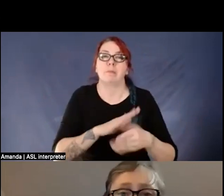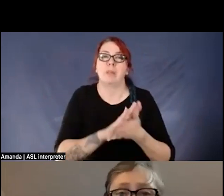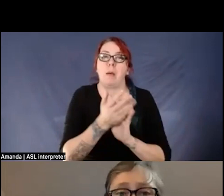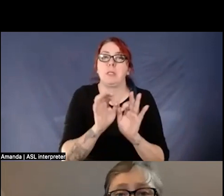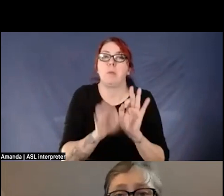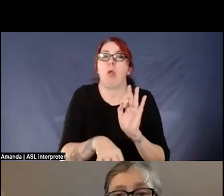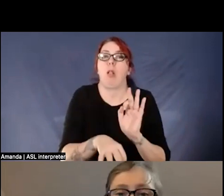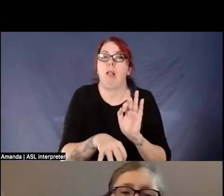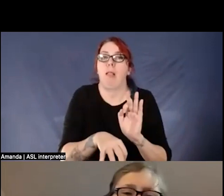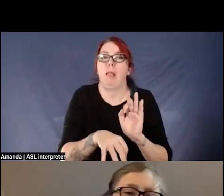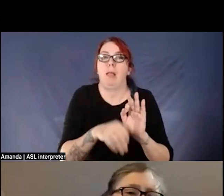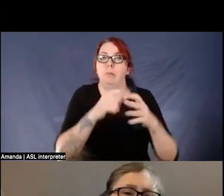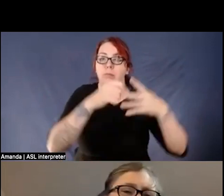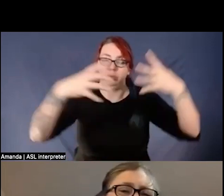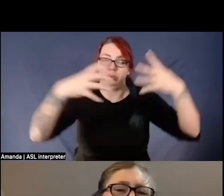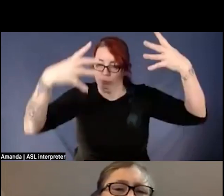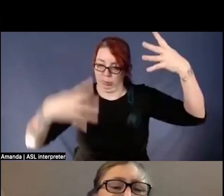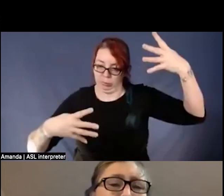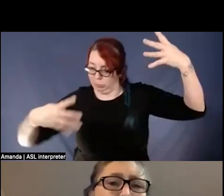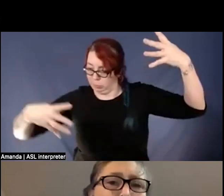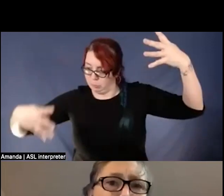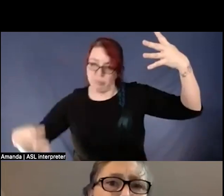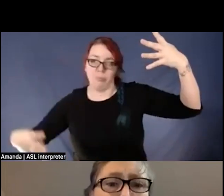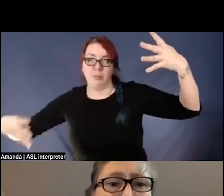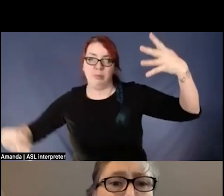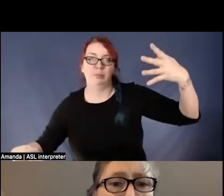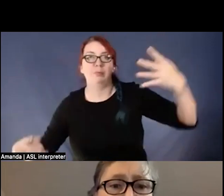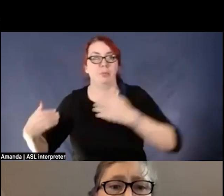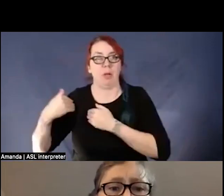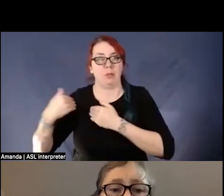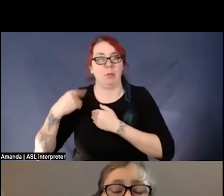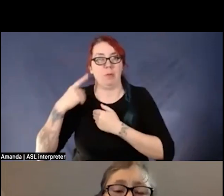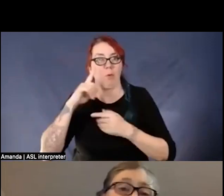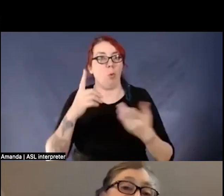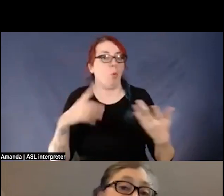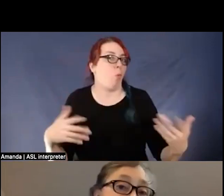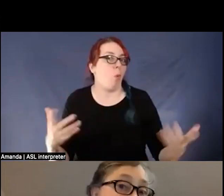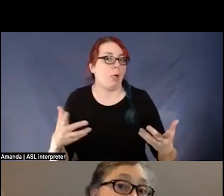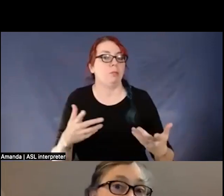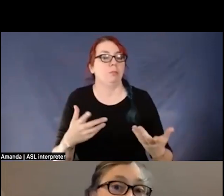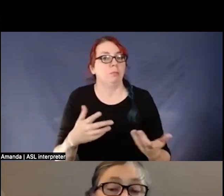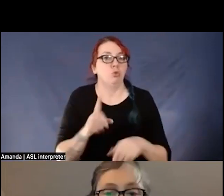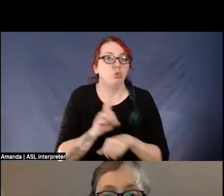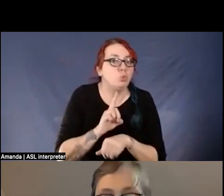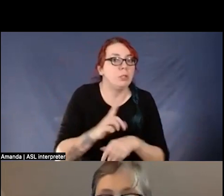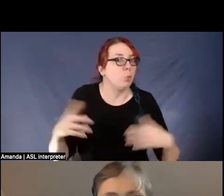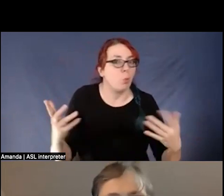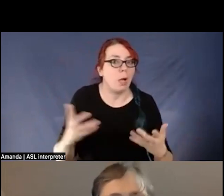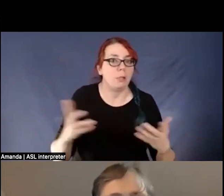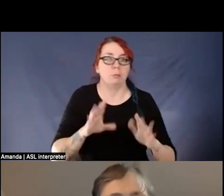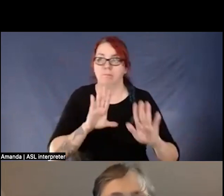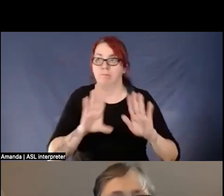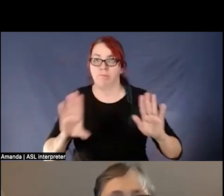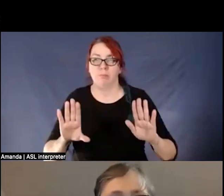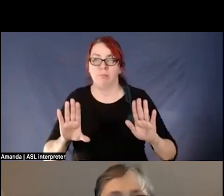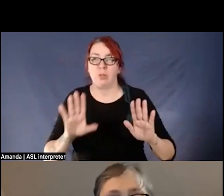assigned as well. So that's just a sample of how at Orca we use templates in Asana. And then